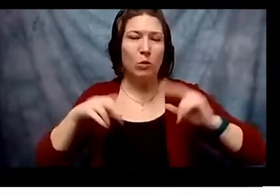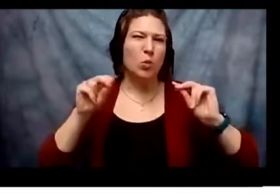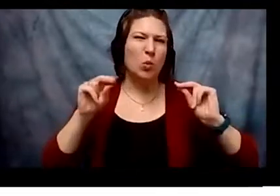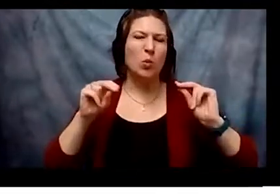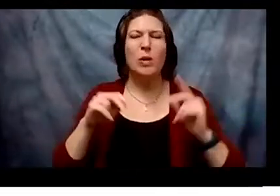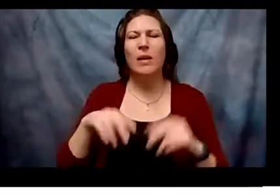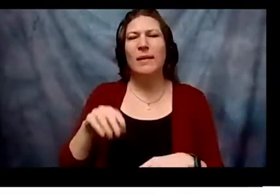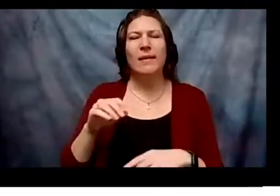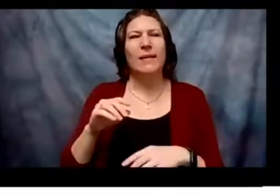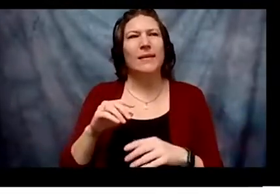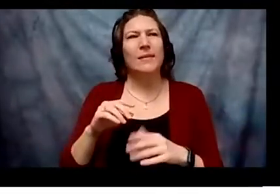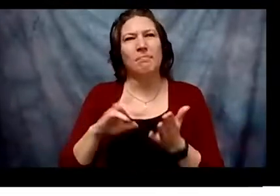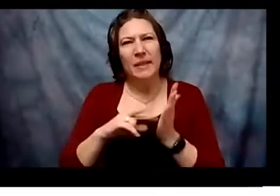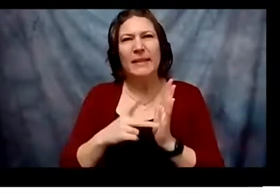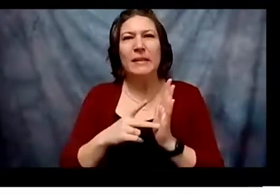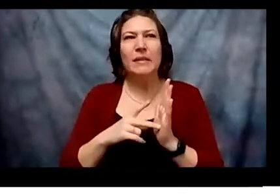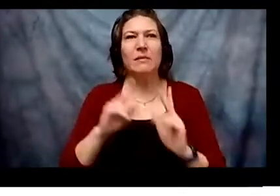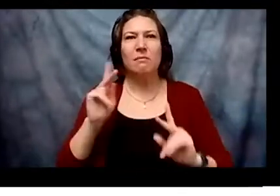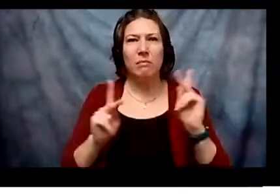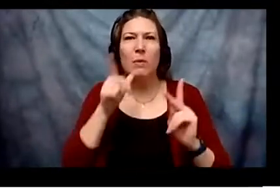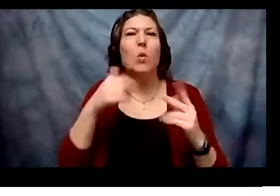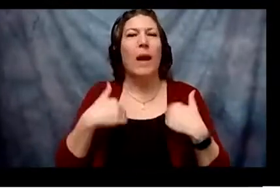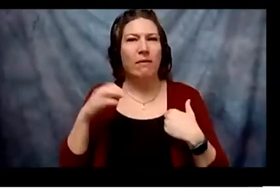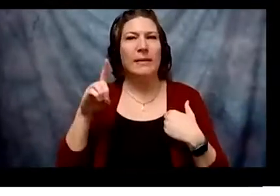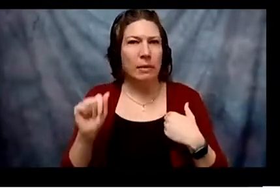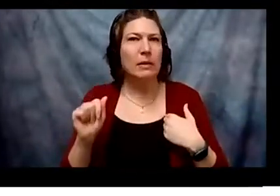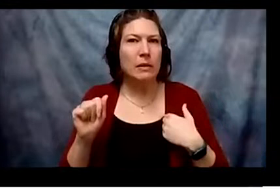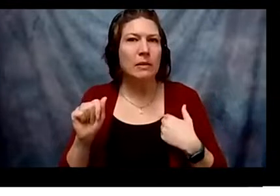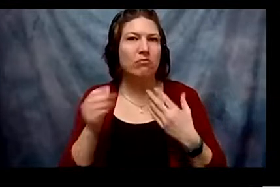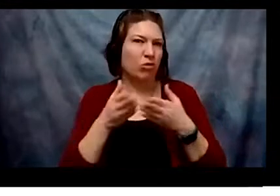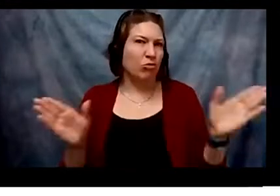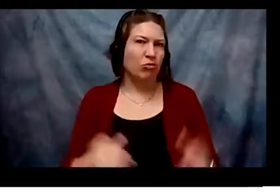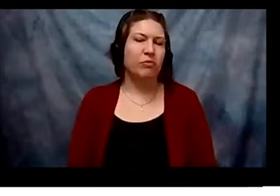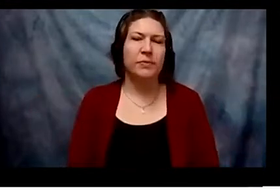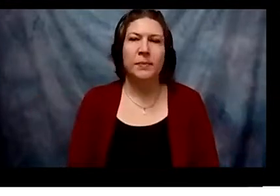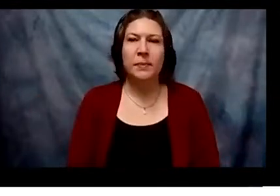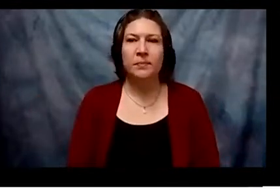But it means disabled people in general. Okay.